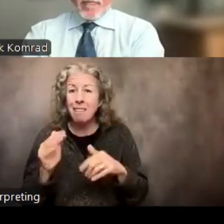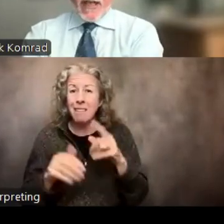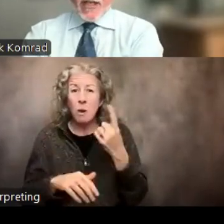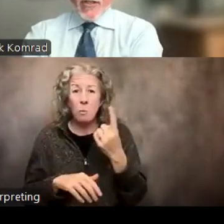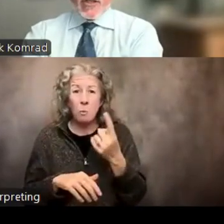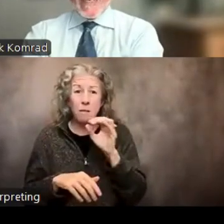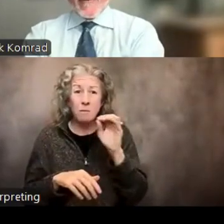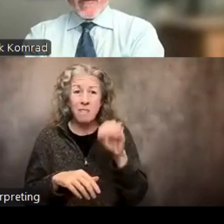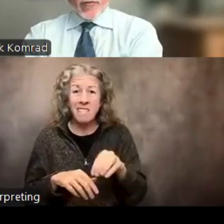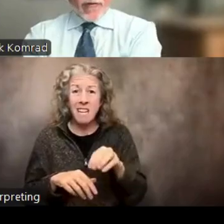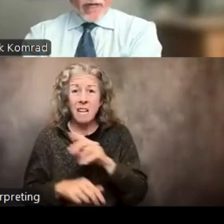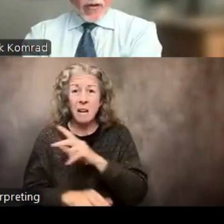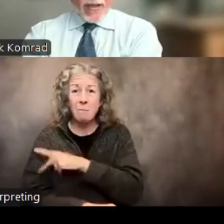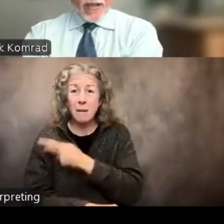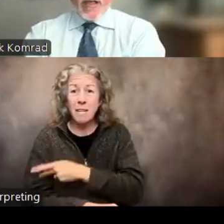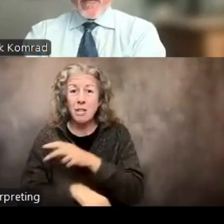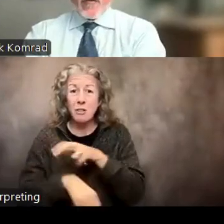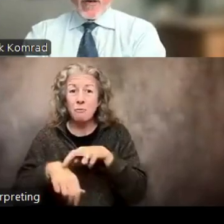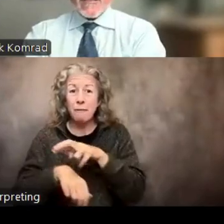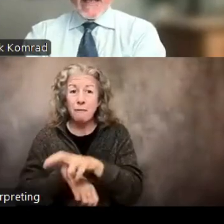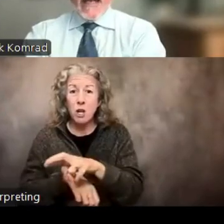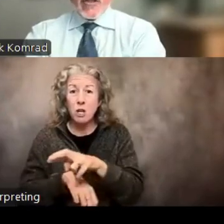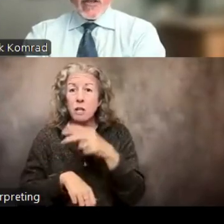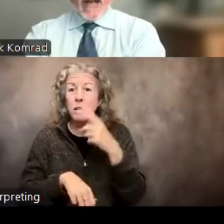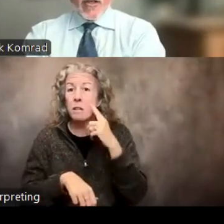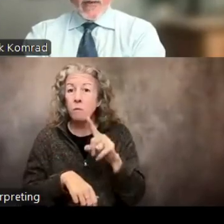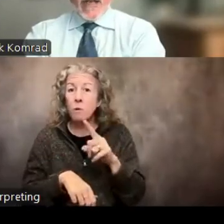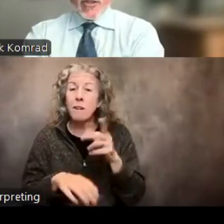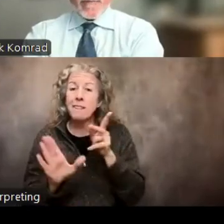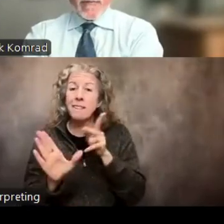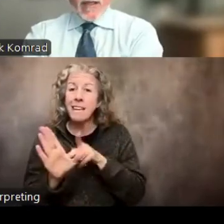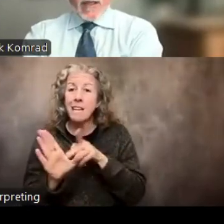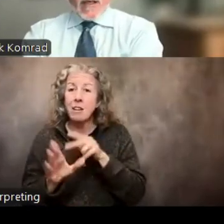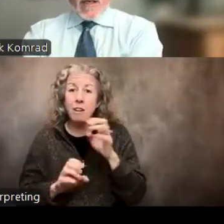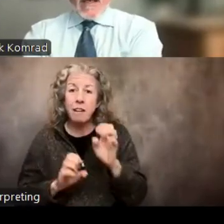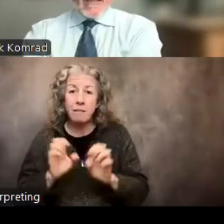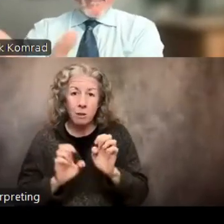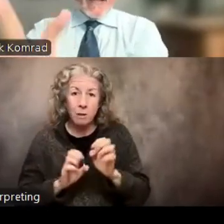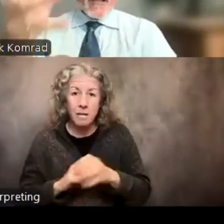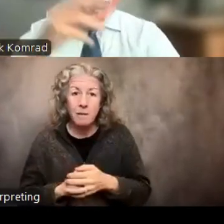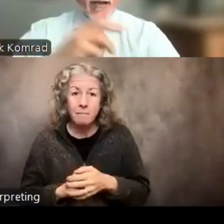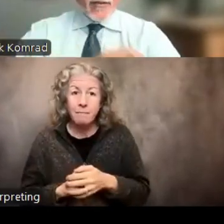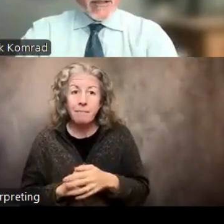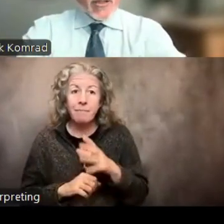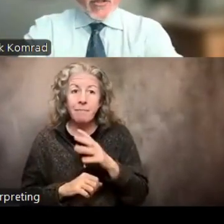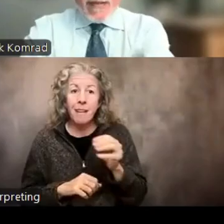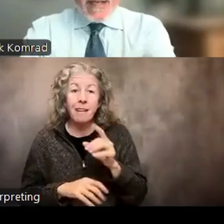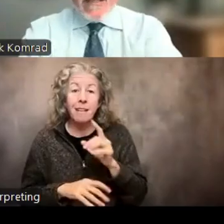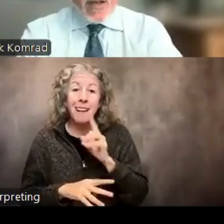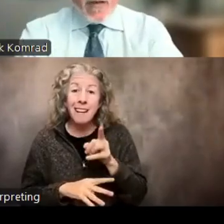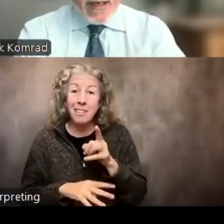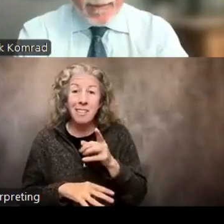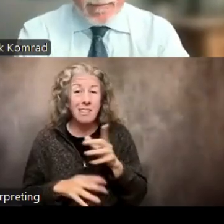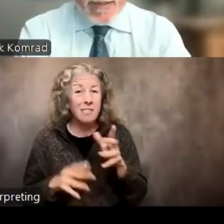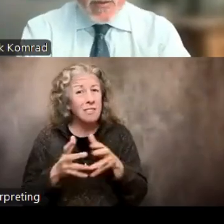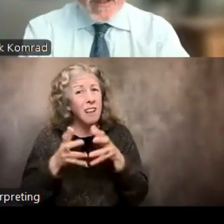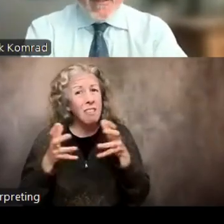patients are ever referred for psychiatric evaluation. And the fact of the matter is, is a tremendous overlap between